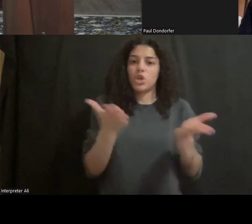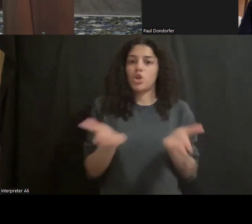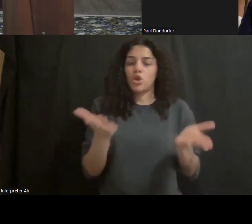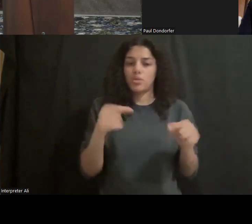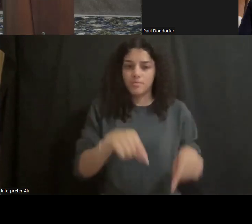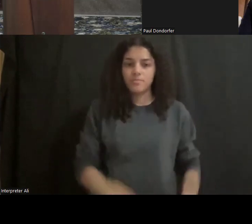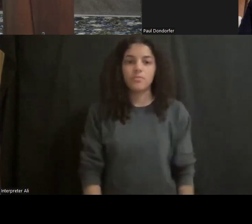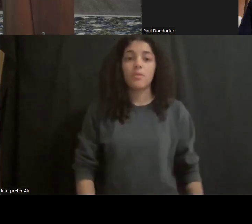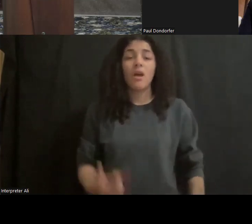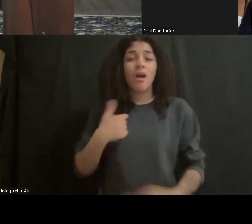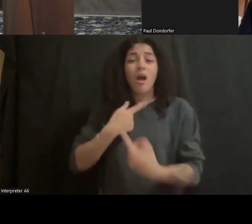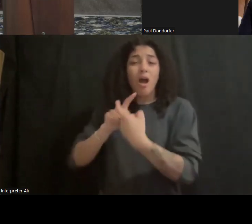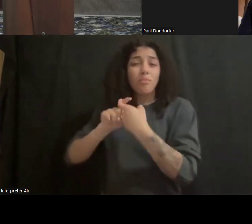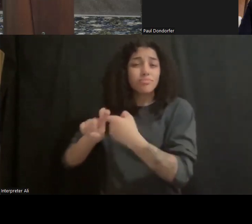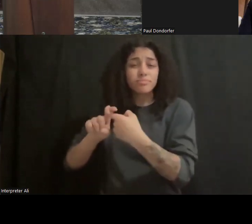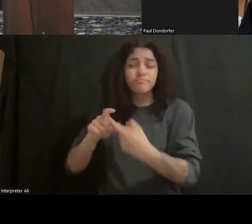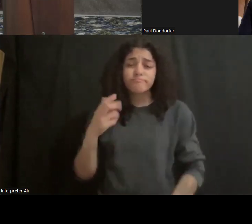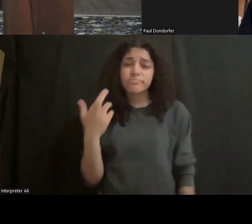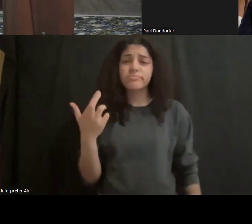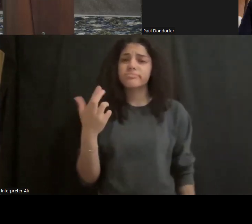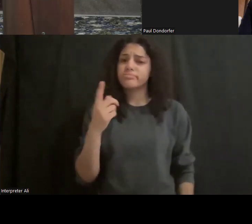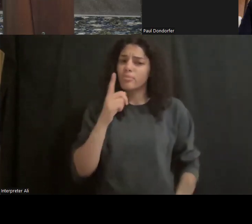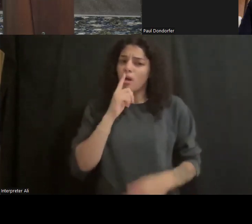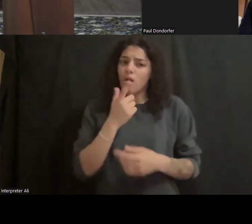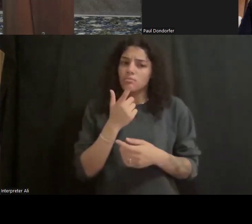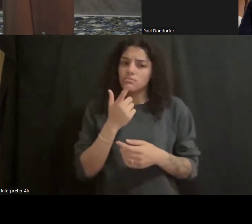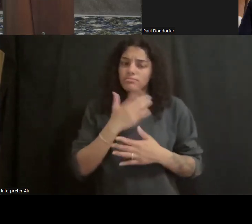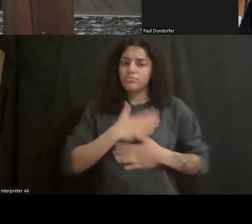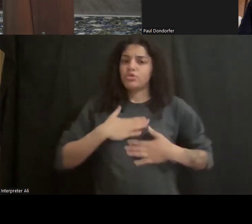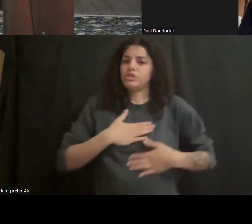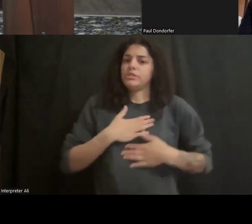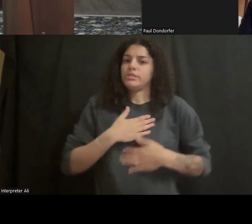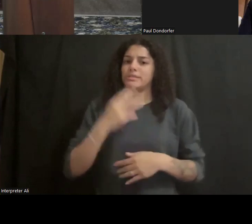I've ever had and I've been so grateful to experience them I was welcomed into so many